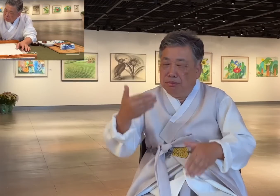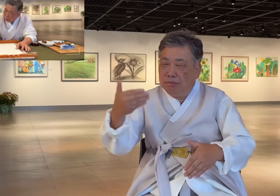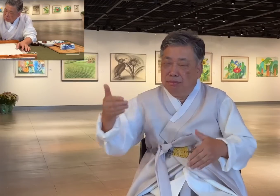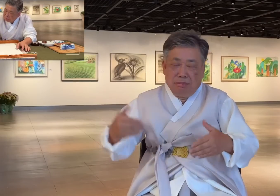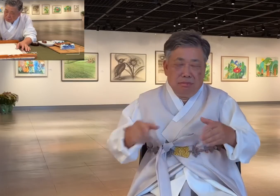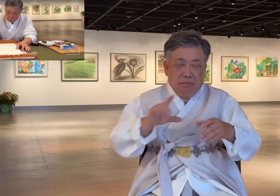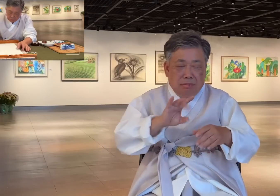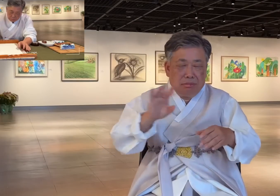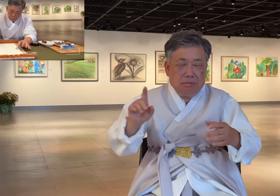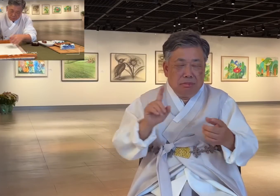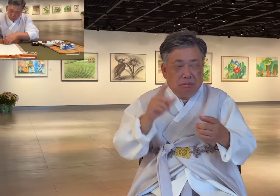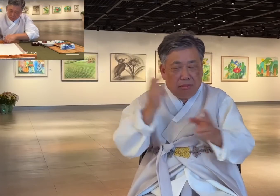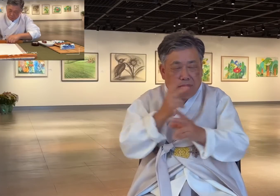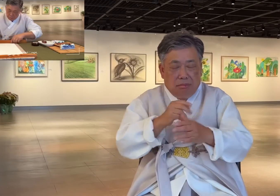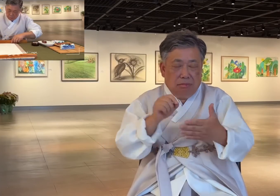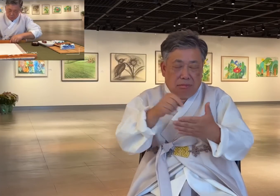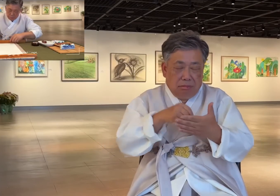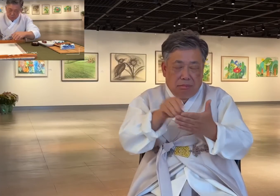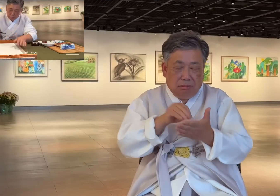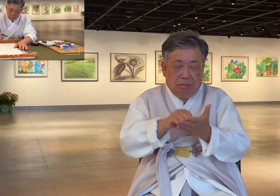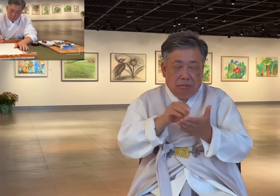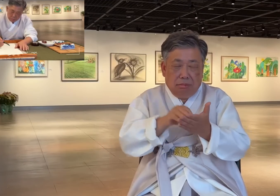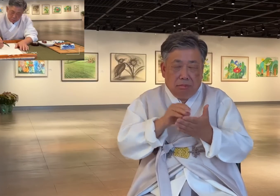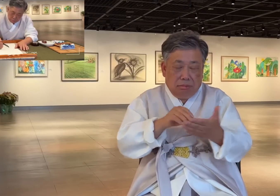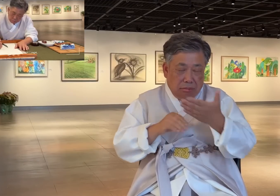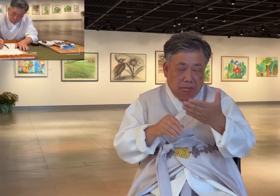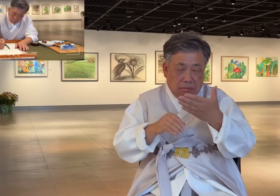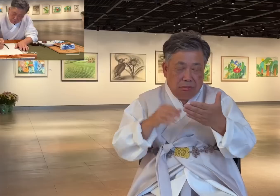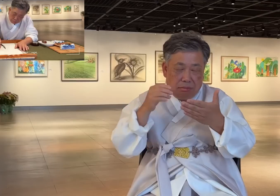Time passed quickly as I worked hard on my homework